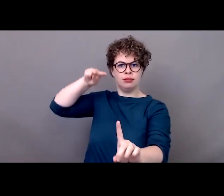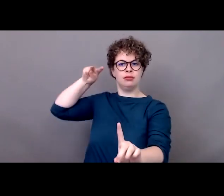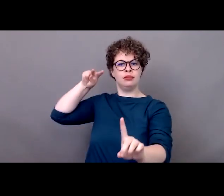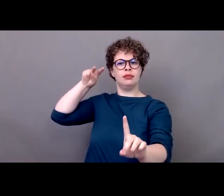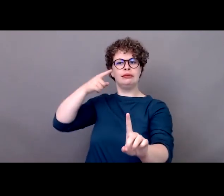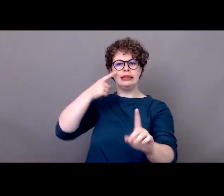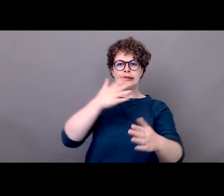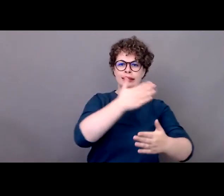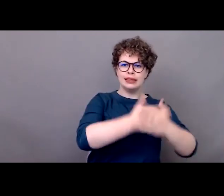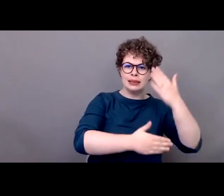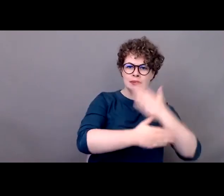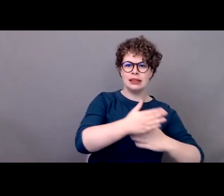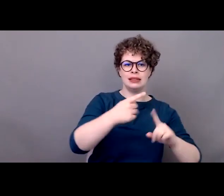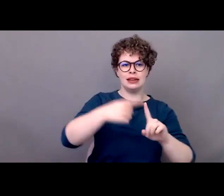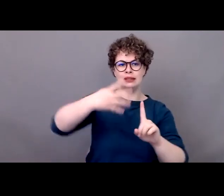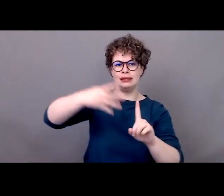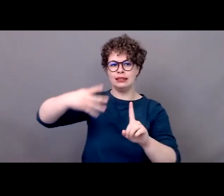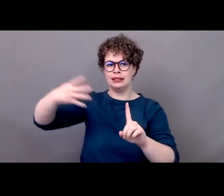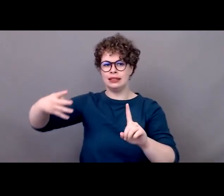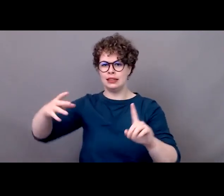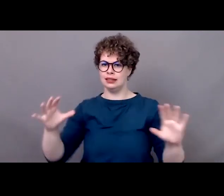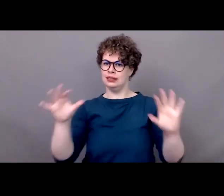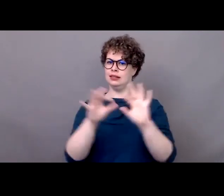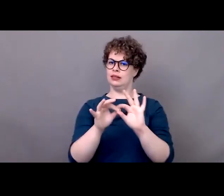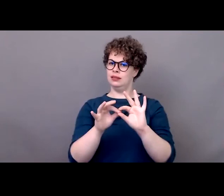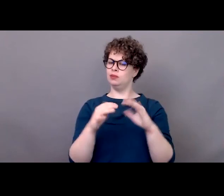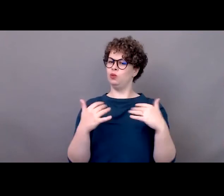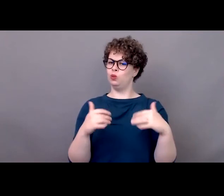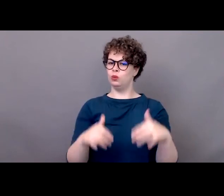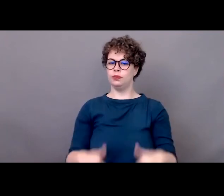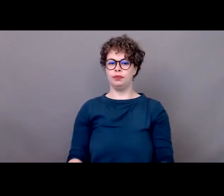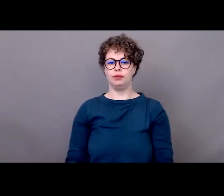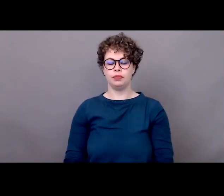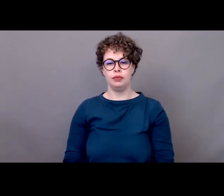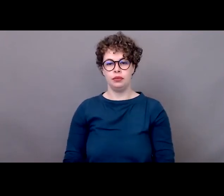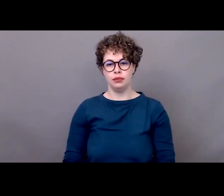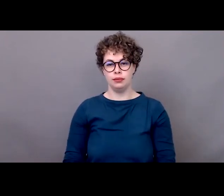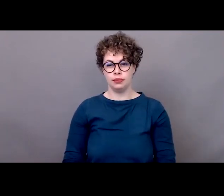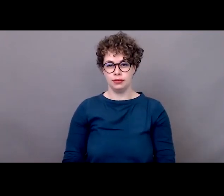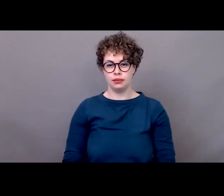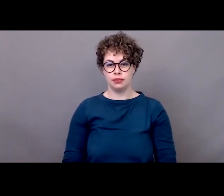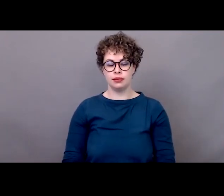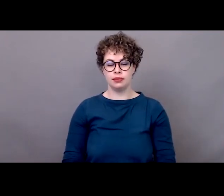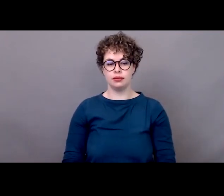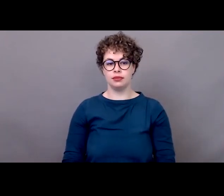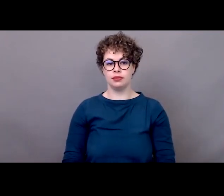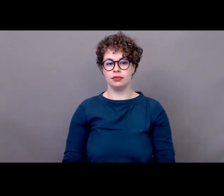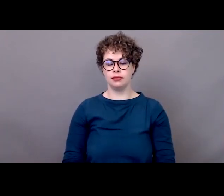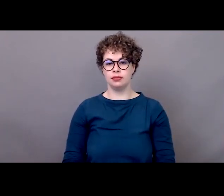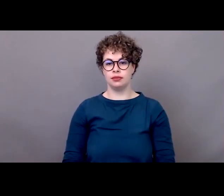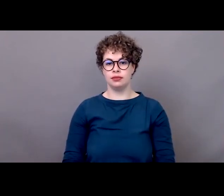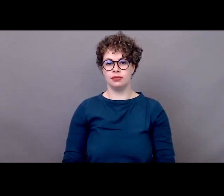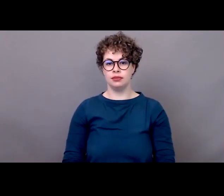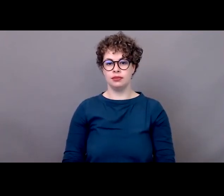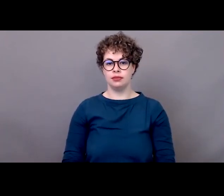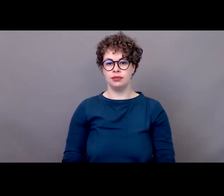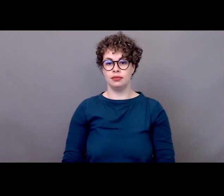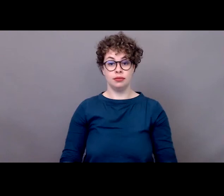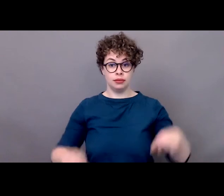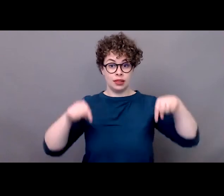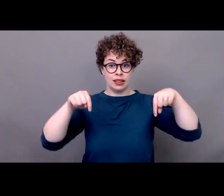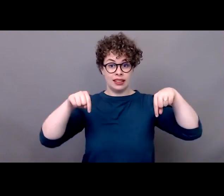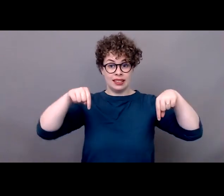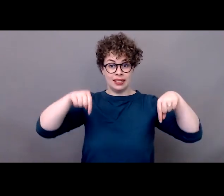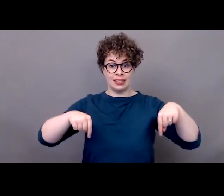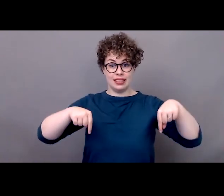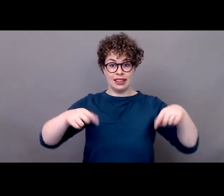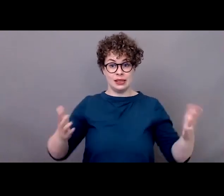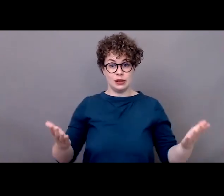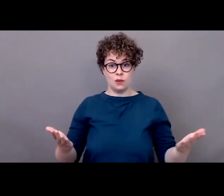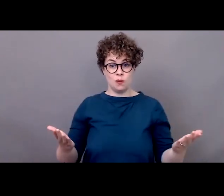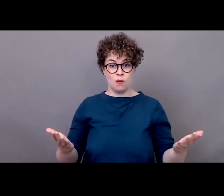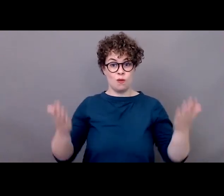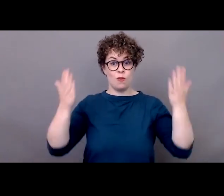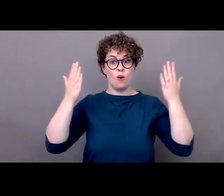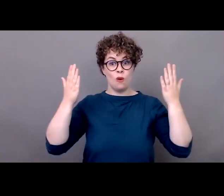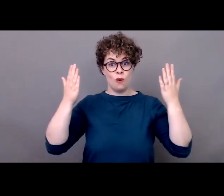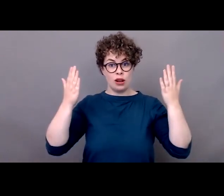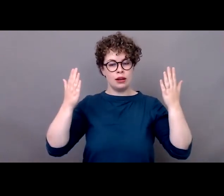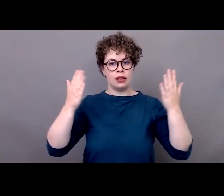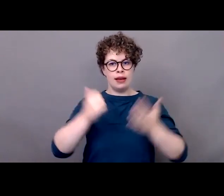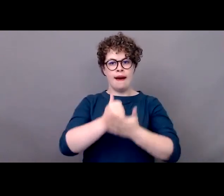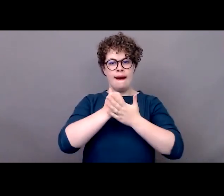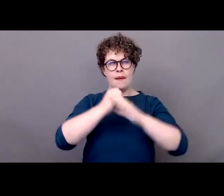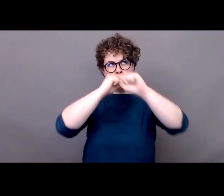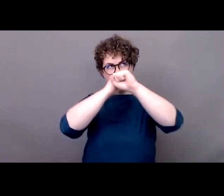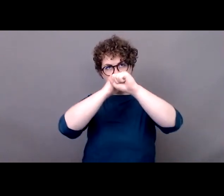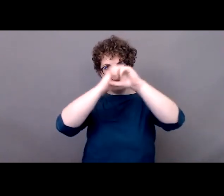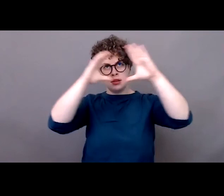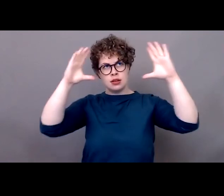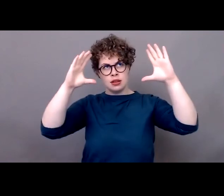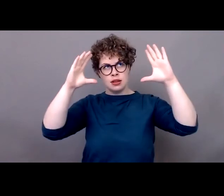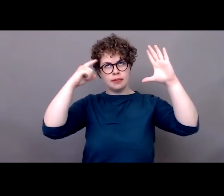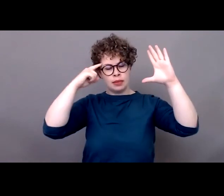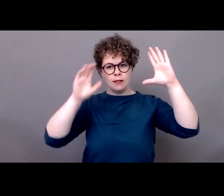this morning these different contributions will bring us further today and for the future.